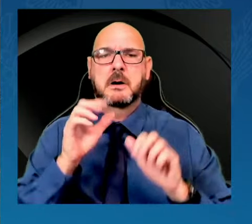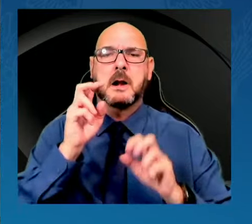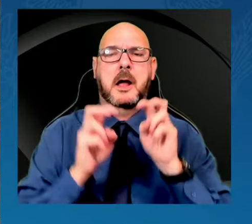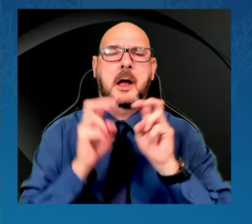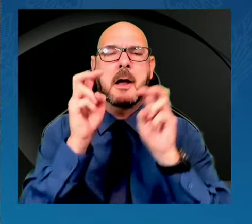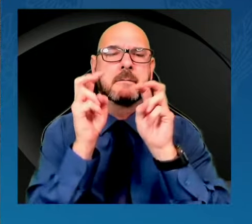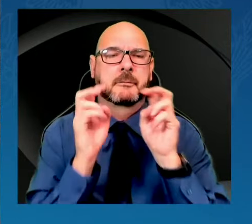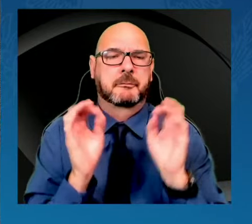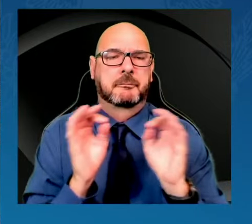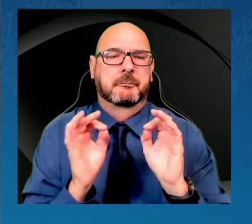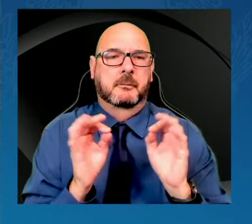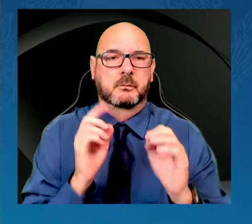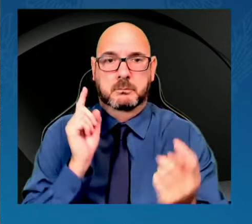So, no, I can't believe it.